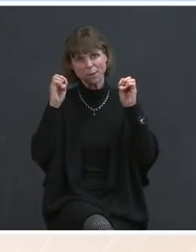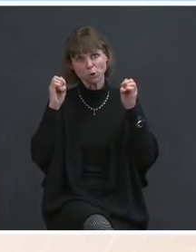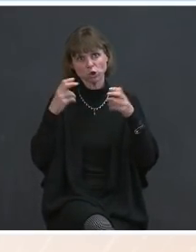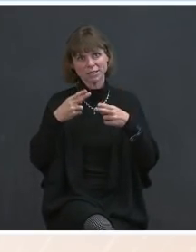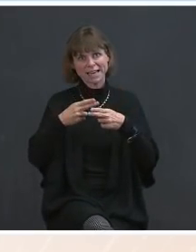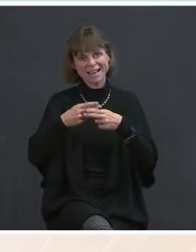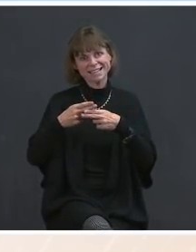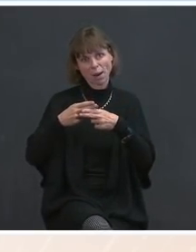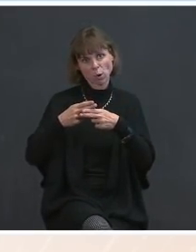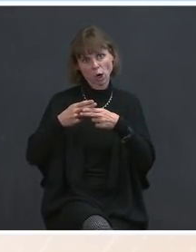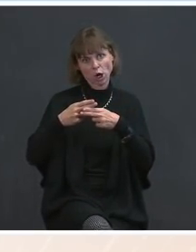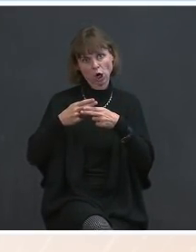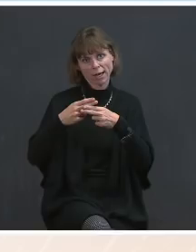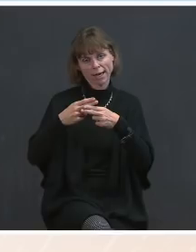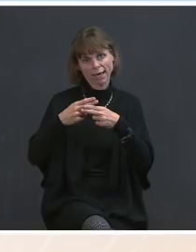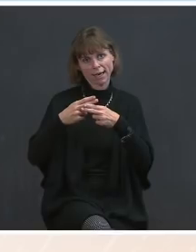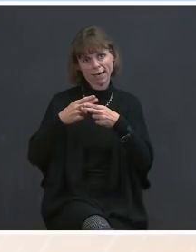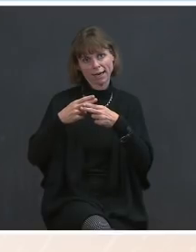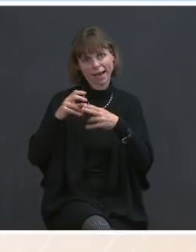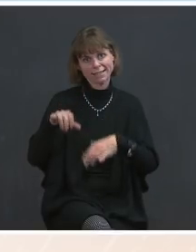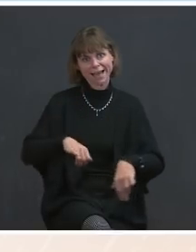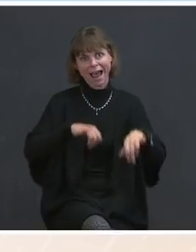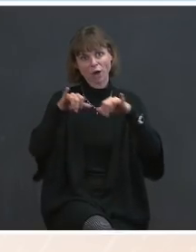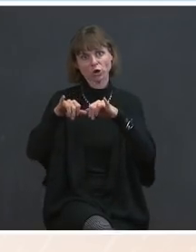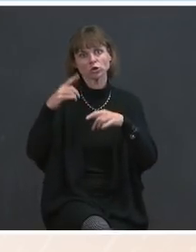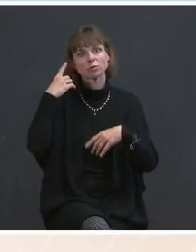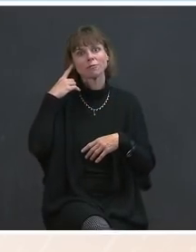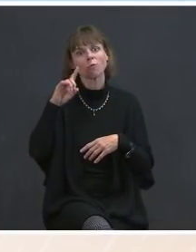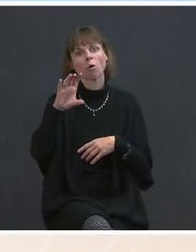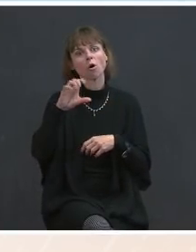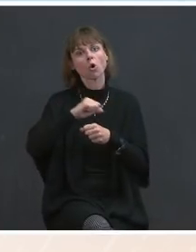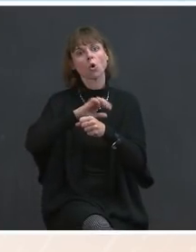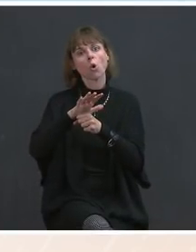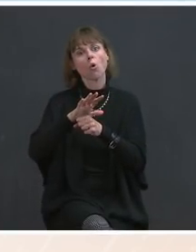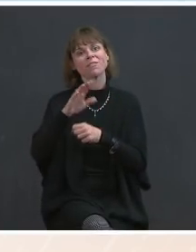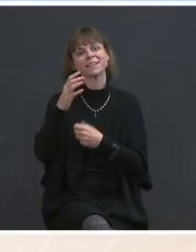for COVID-19 safety for the next six months.